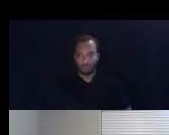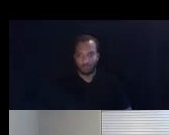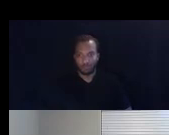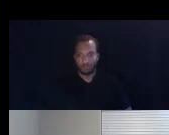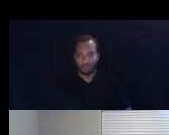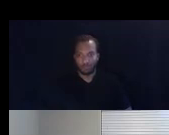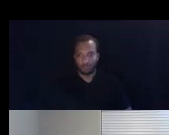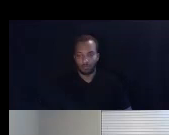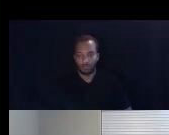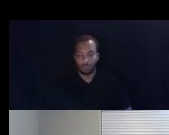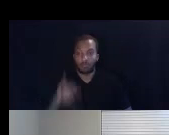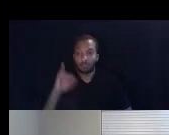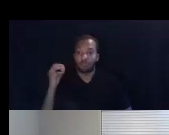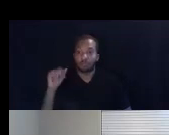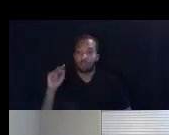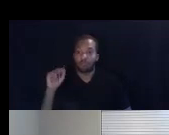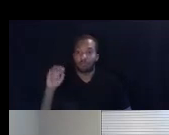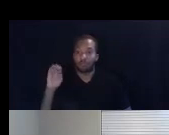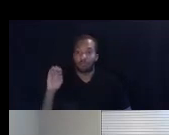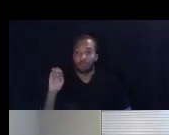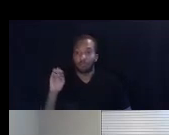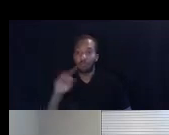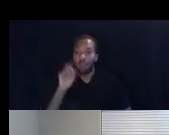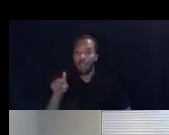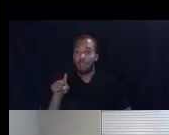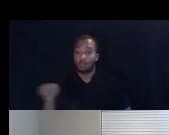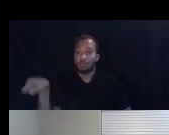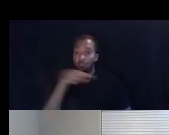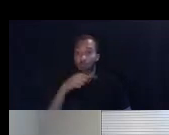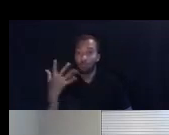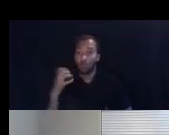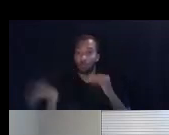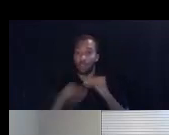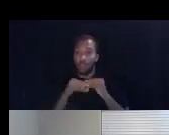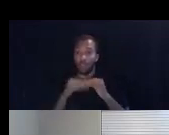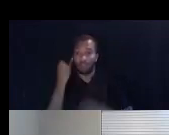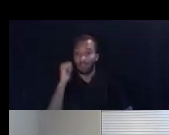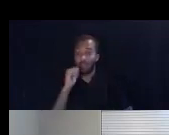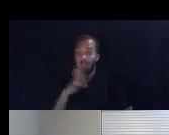Does anyone want to jump in on that question? Otherwise I can go ahead and move on to the next.